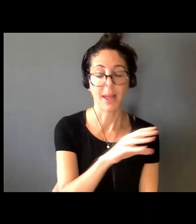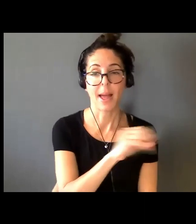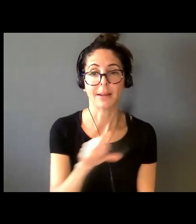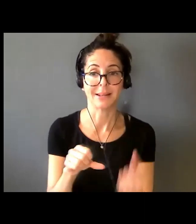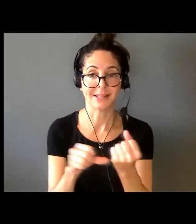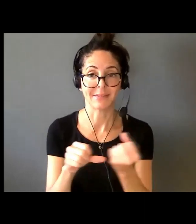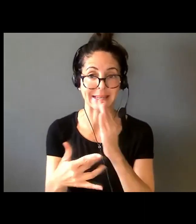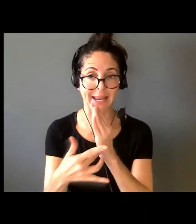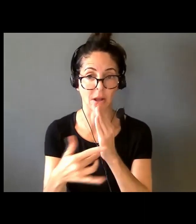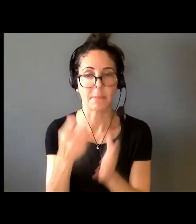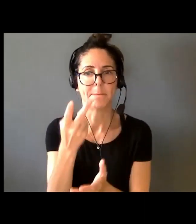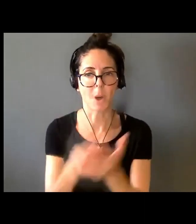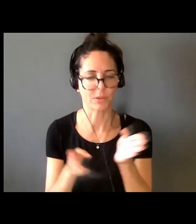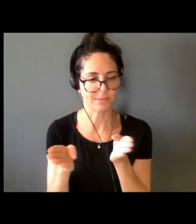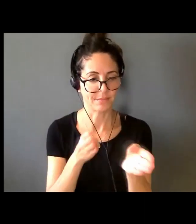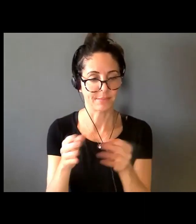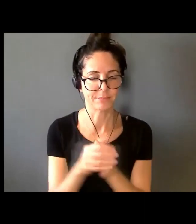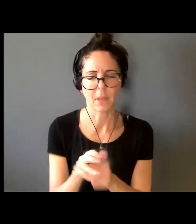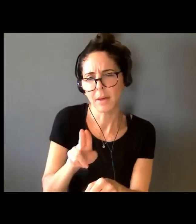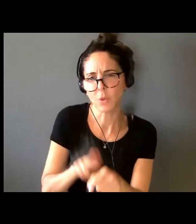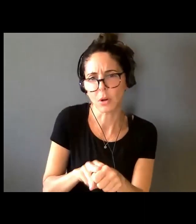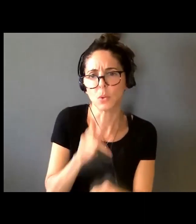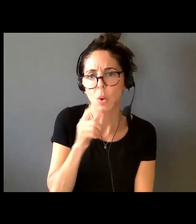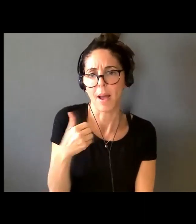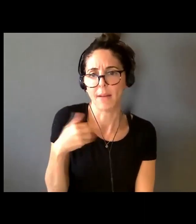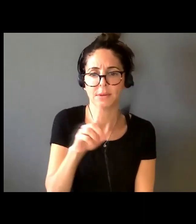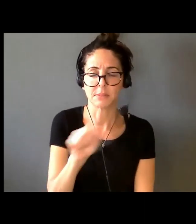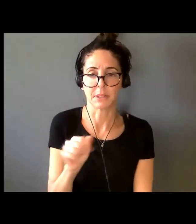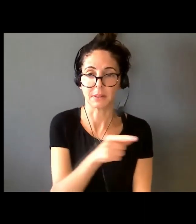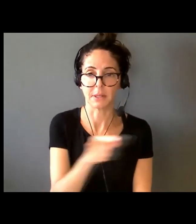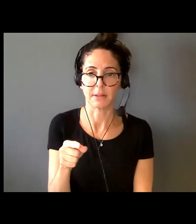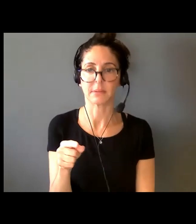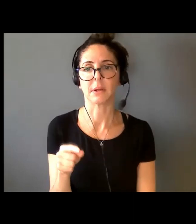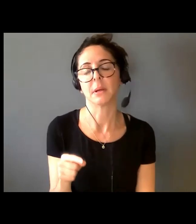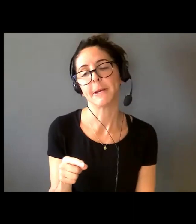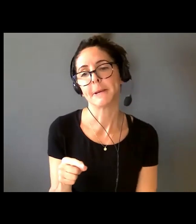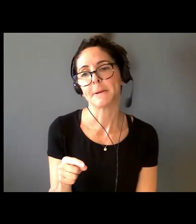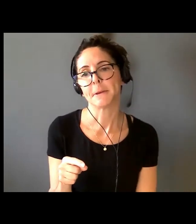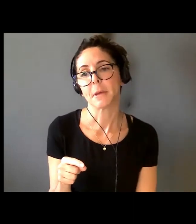same time. And of course, people with disabilities are often one of the, I would say, main customers